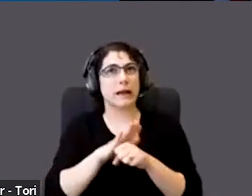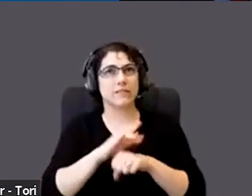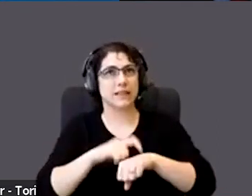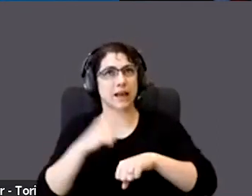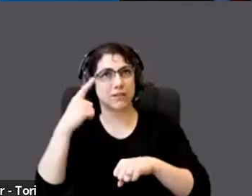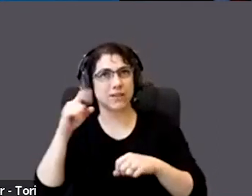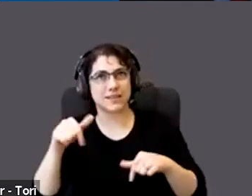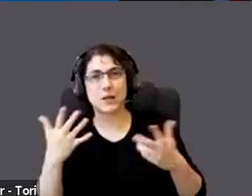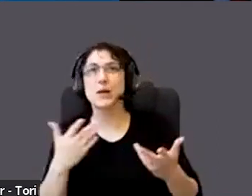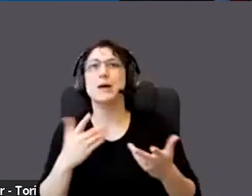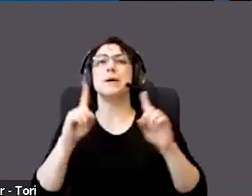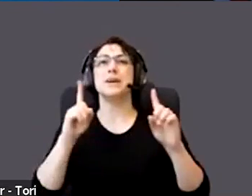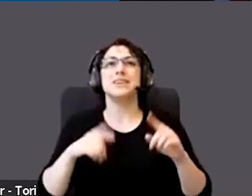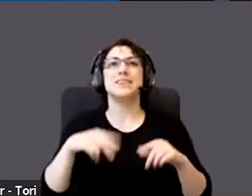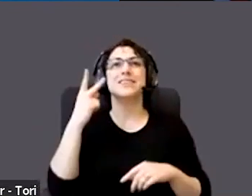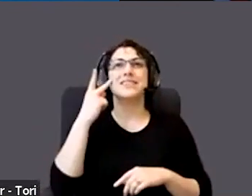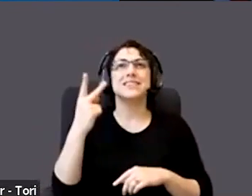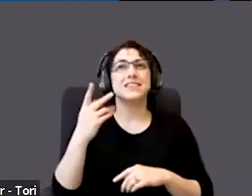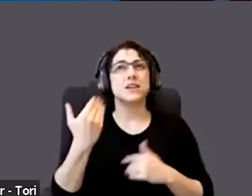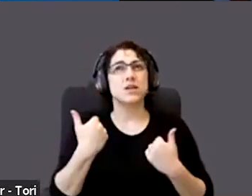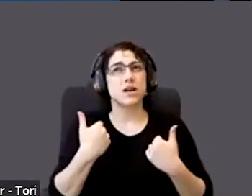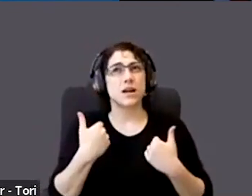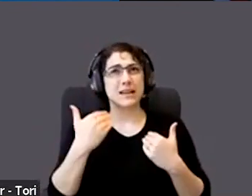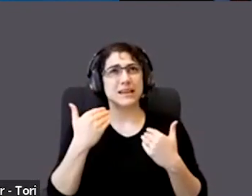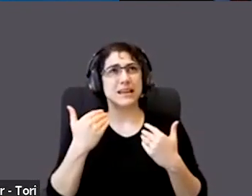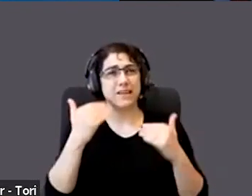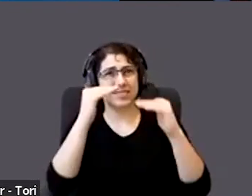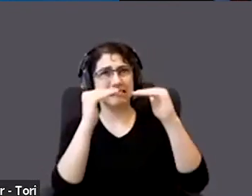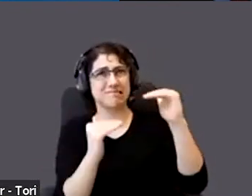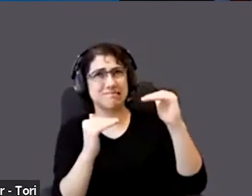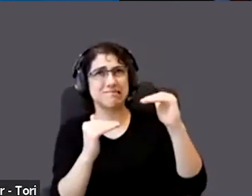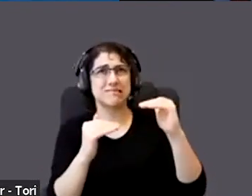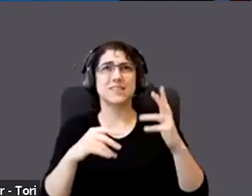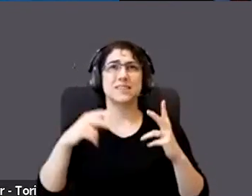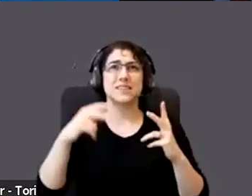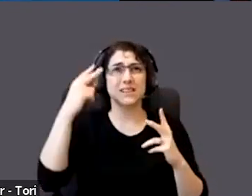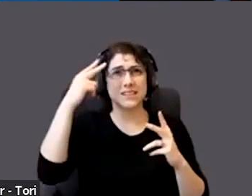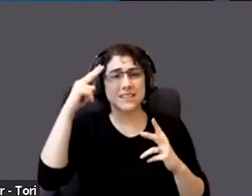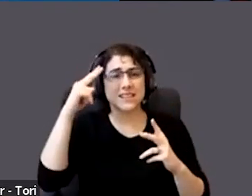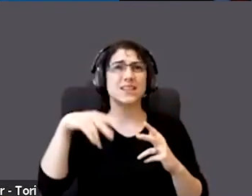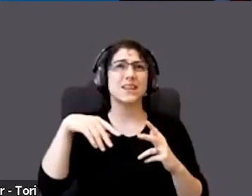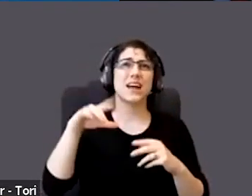but seeing that there's an inequity when it comes to the Hispanic Latinos and the vax rates you shared with us,